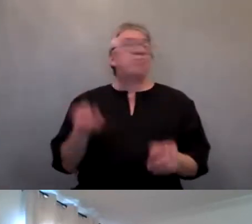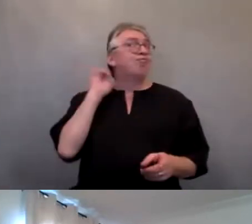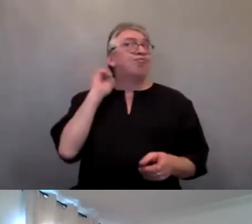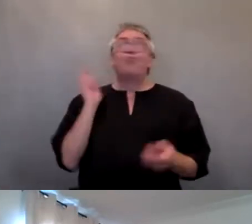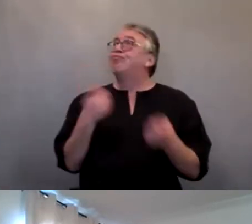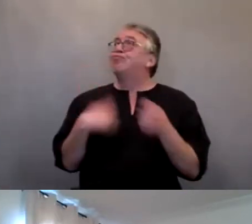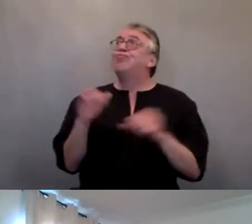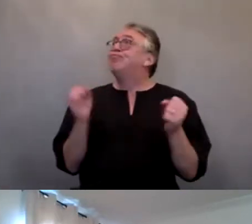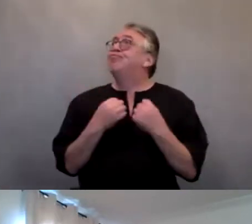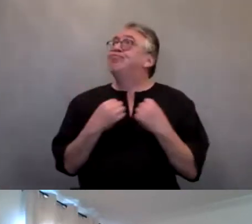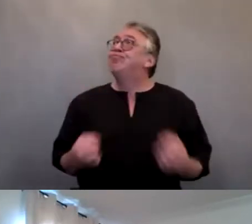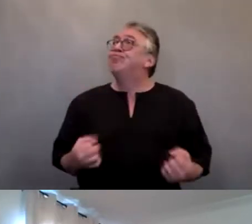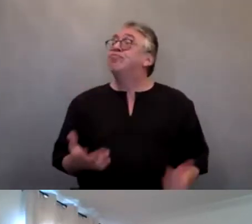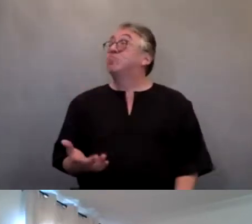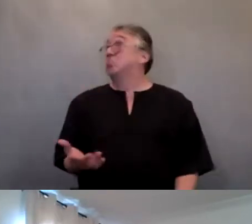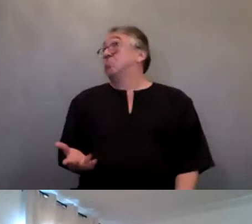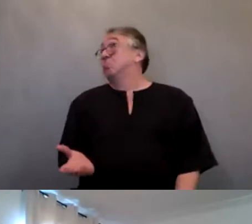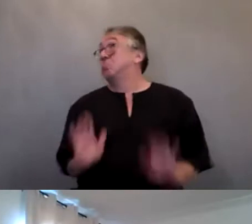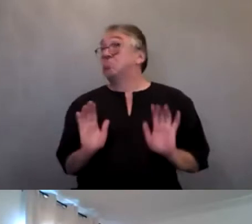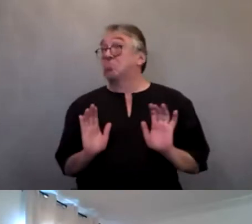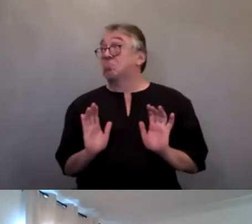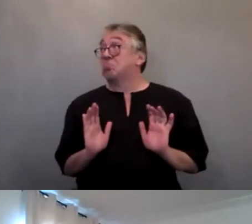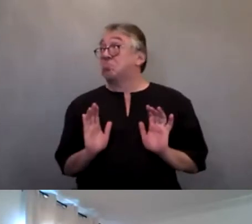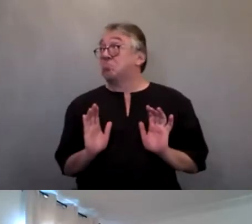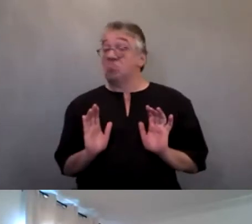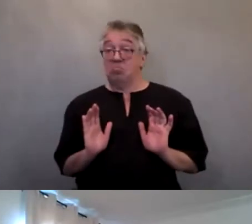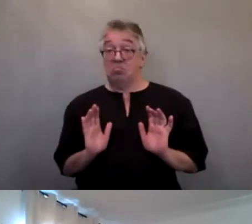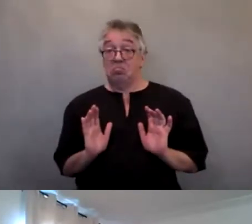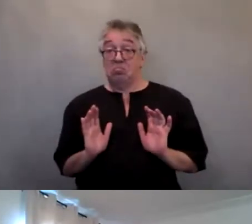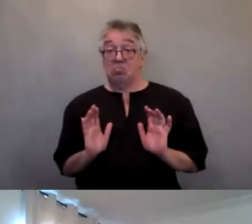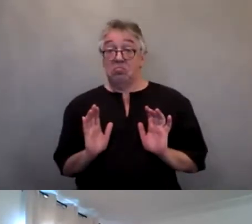U.S. speaks about problems which they have in U.S.